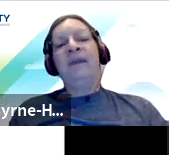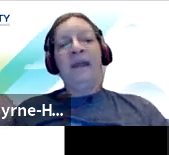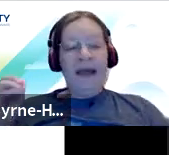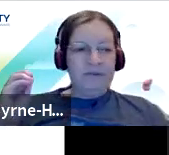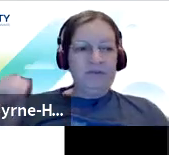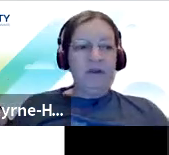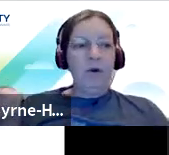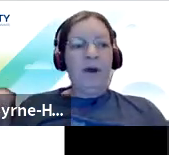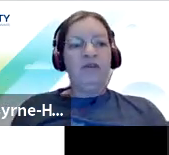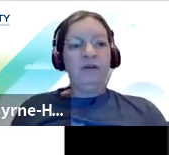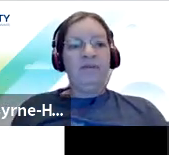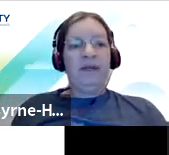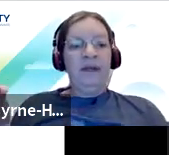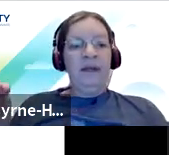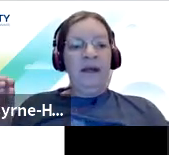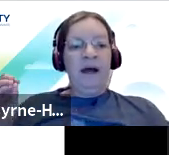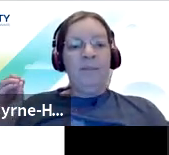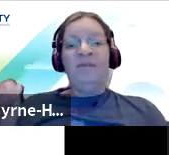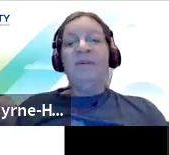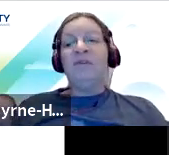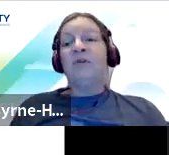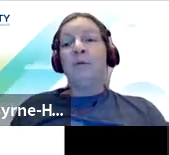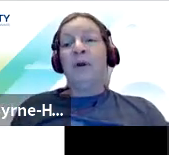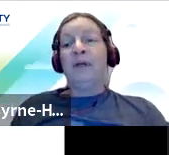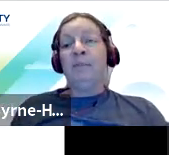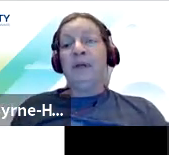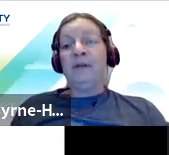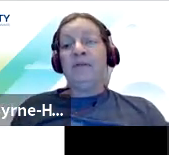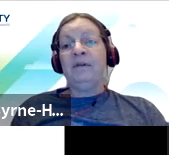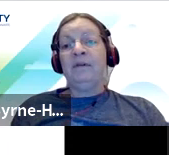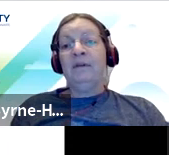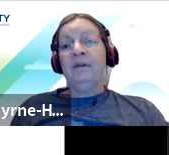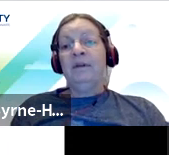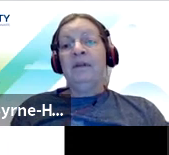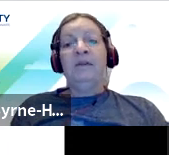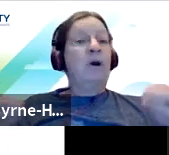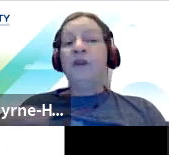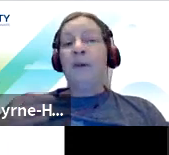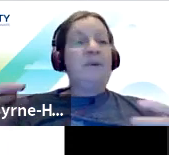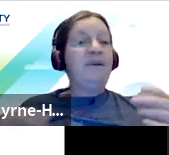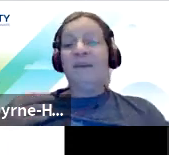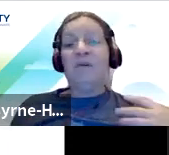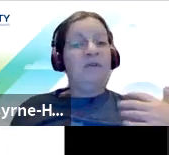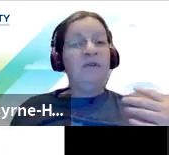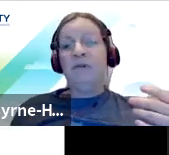Now, one thing that's really different about recruiting today versus recruiting 30 years ago when the ADA was passed,